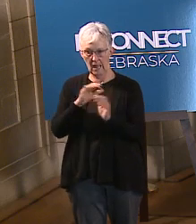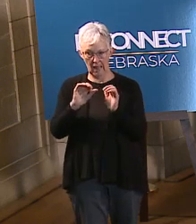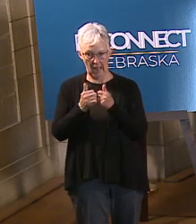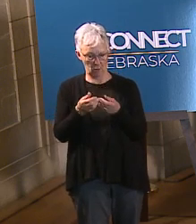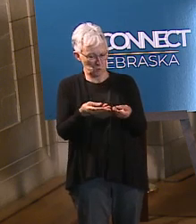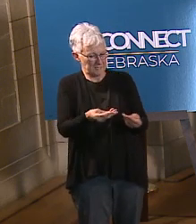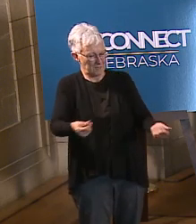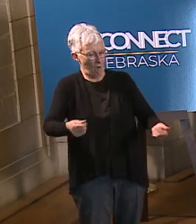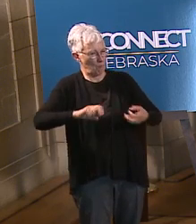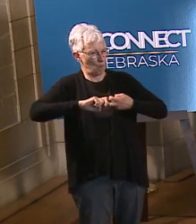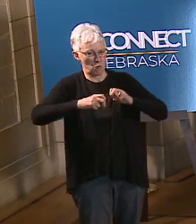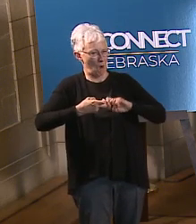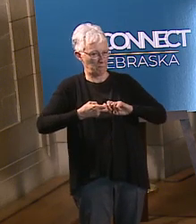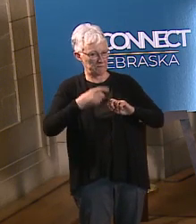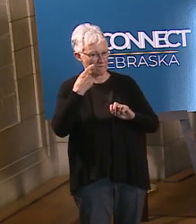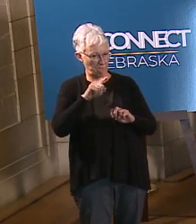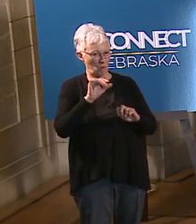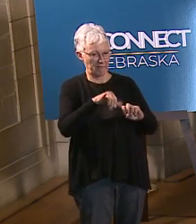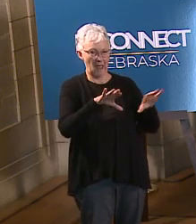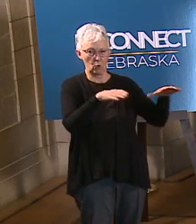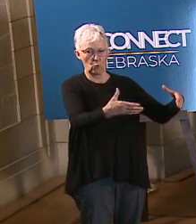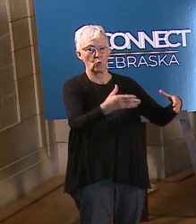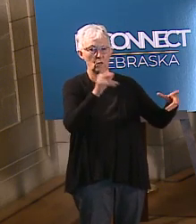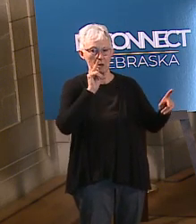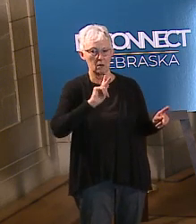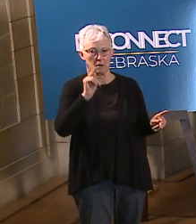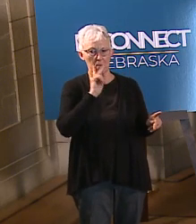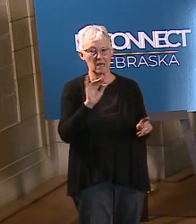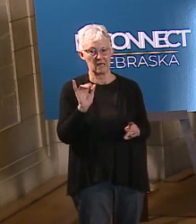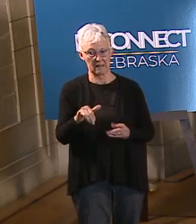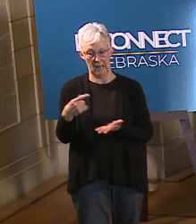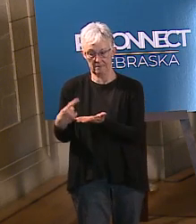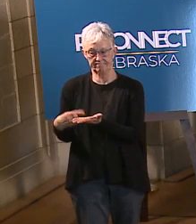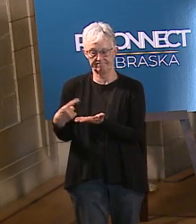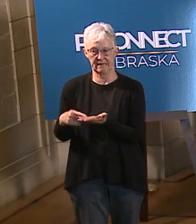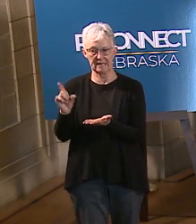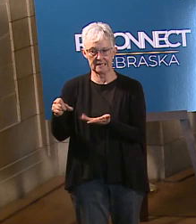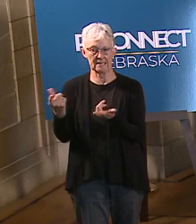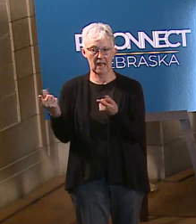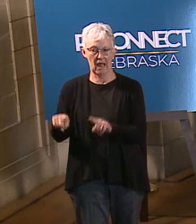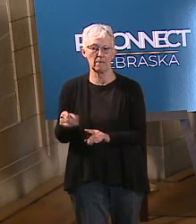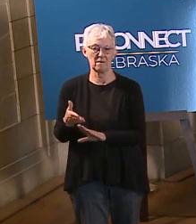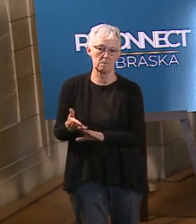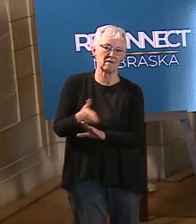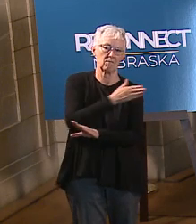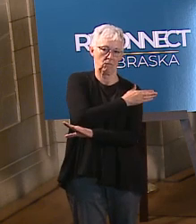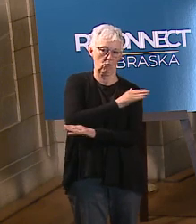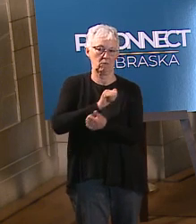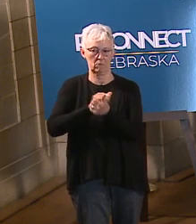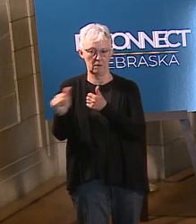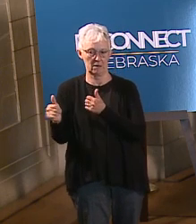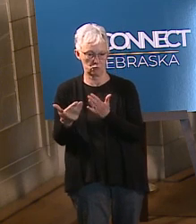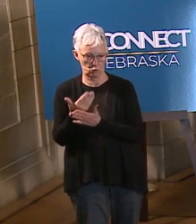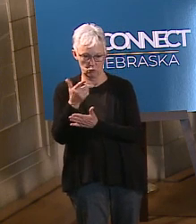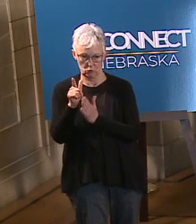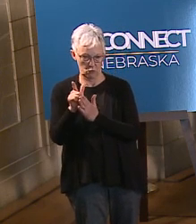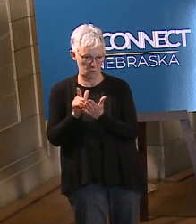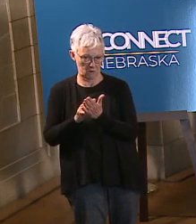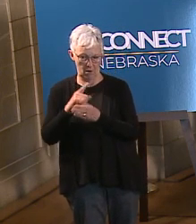SO, WE ARE CERTAINLY WILLING TO TALK WITH THE LEGISLATURE OVER THE COURSE OF THE INTERIM HOW TO ADDRESS THESE NEEDS, BUT THAT'S